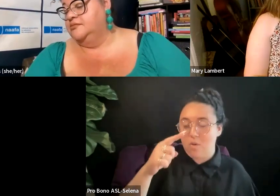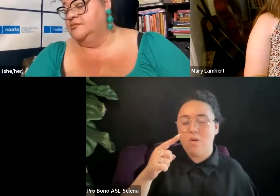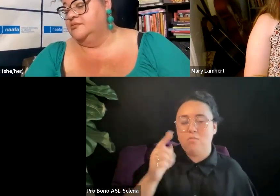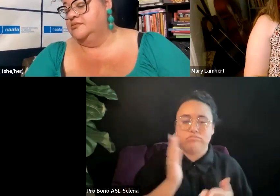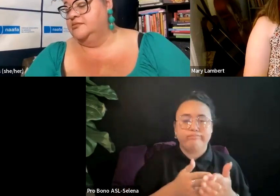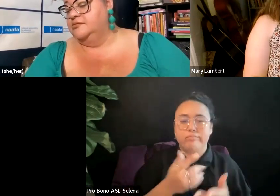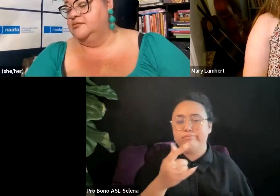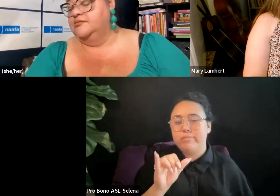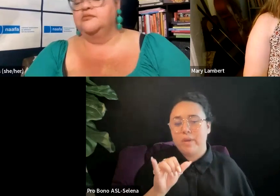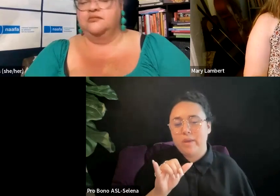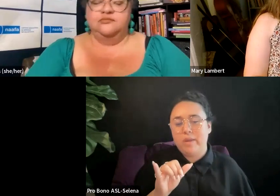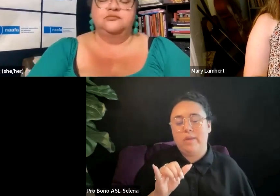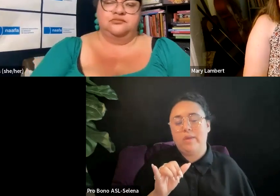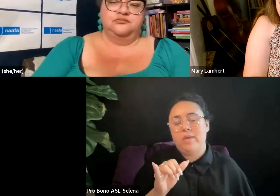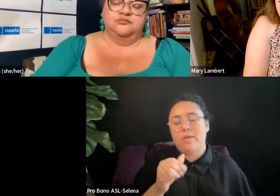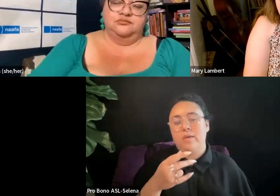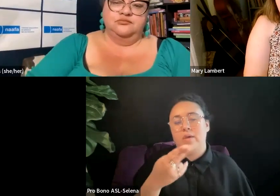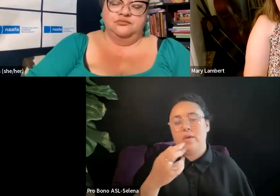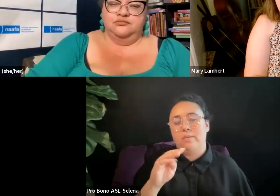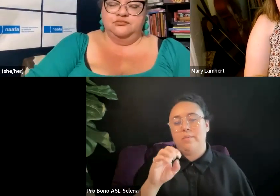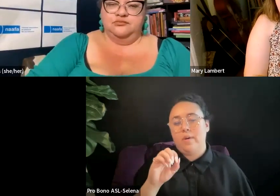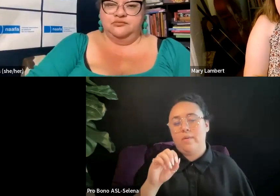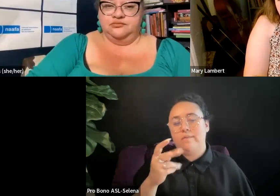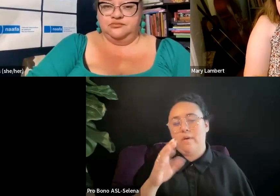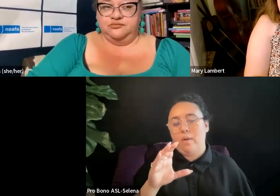but about fat phobic comments about having people comment on my body.